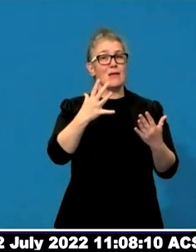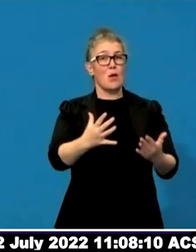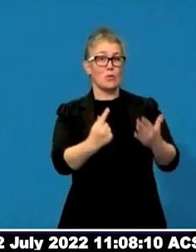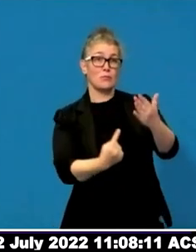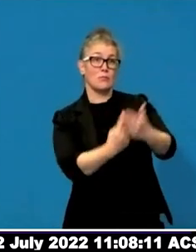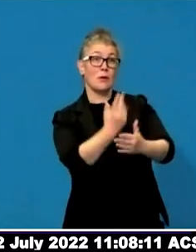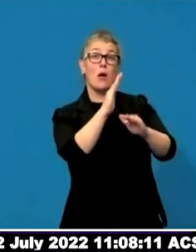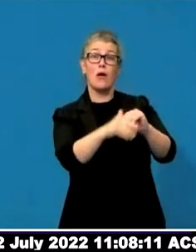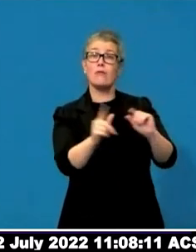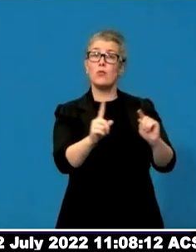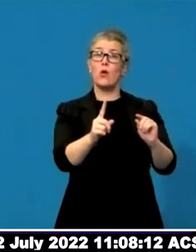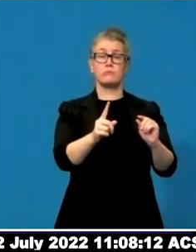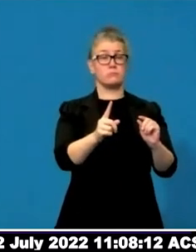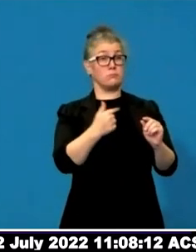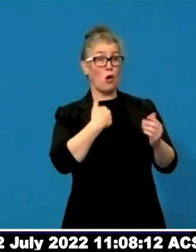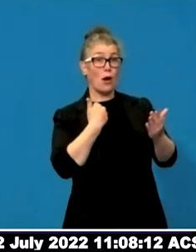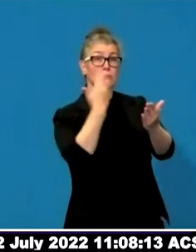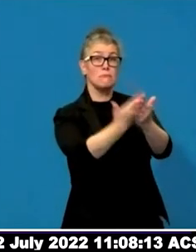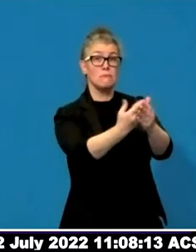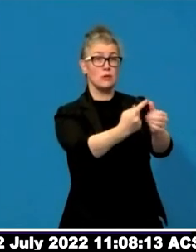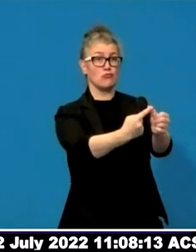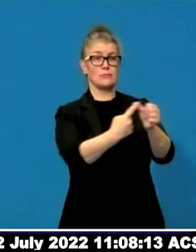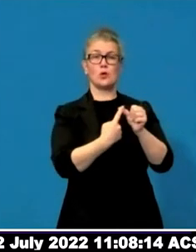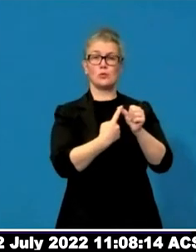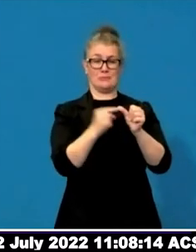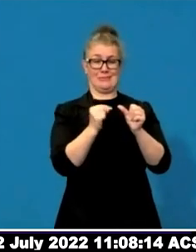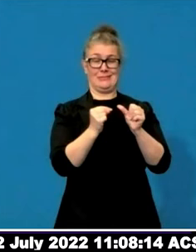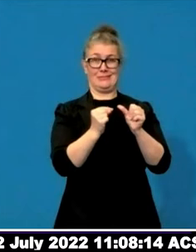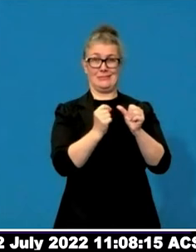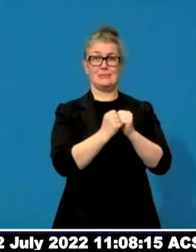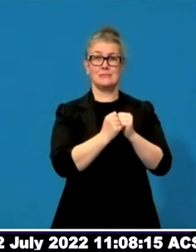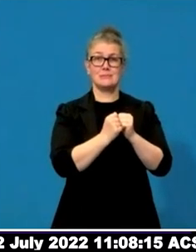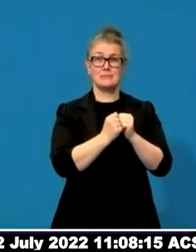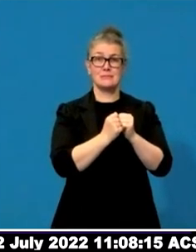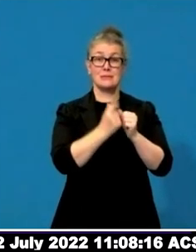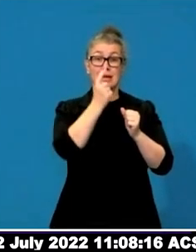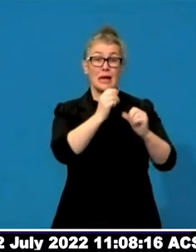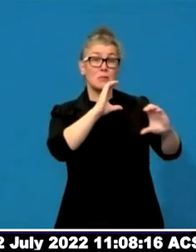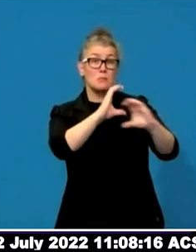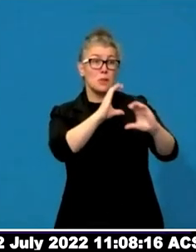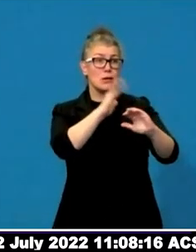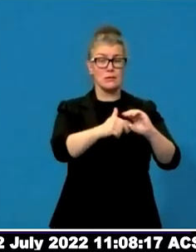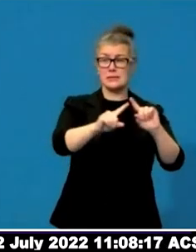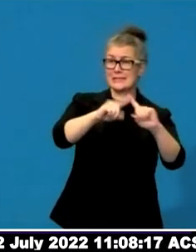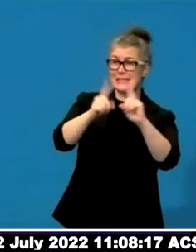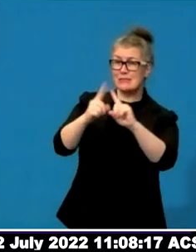and ability to - you know, communication around those types of issues.